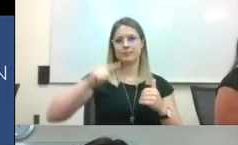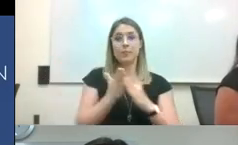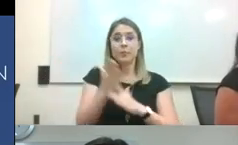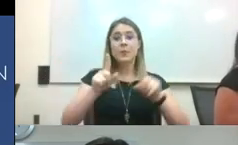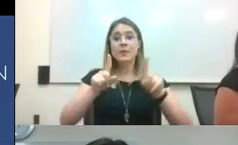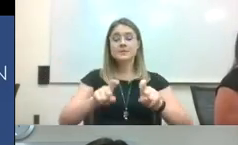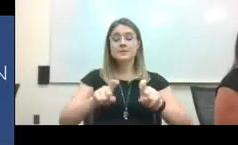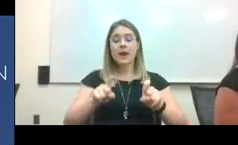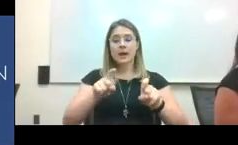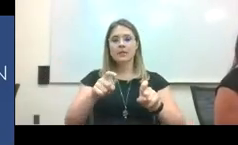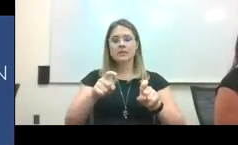the test, we read,